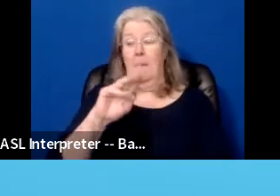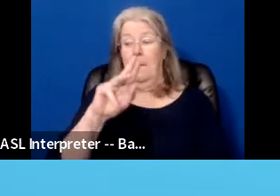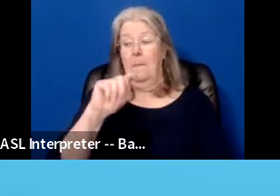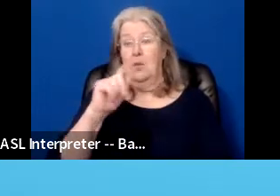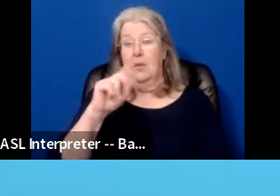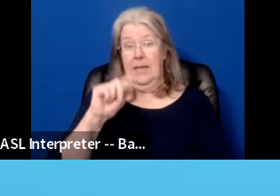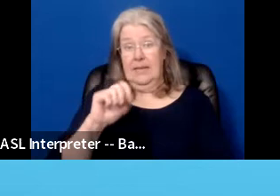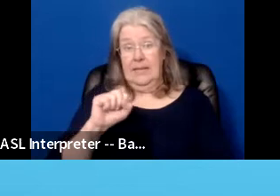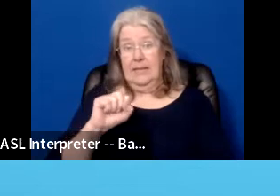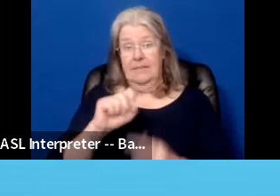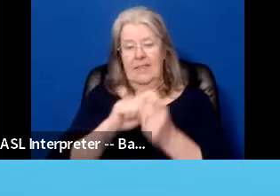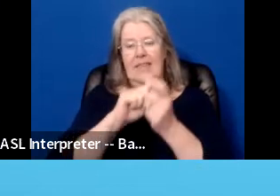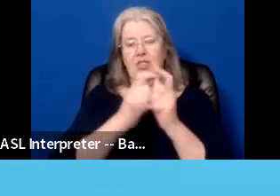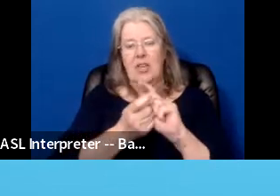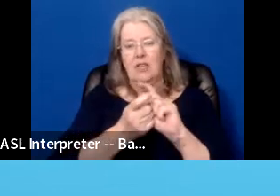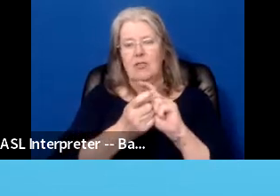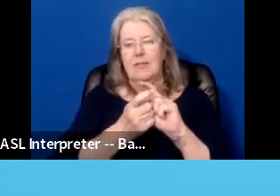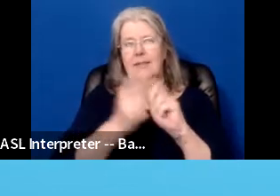its code or kind of changes its clothes.